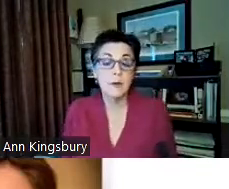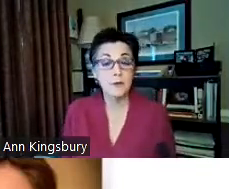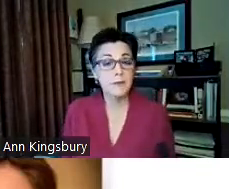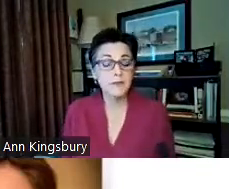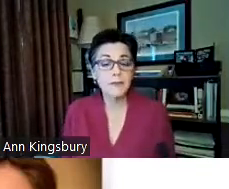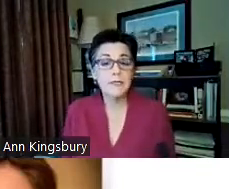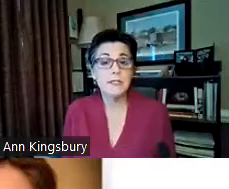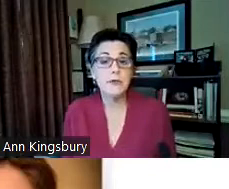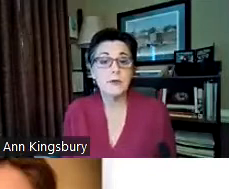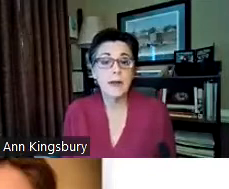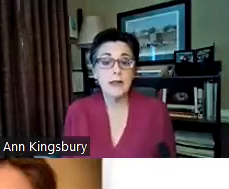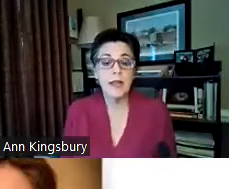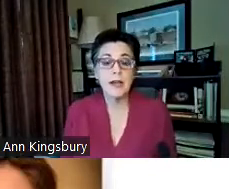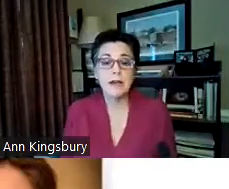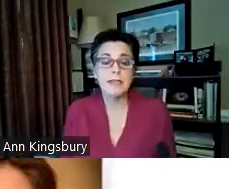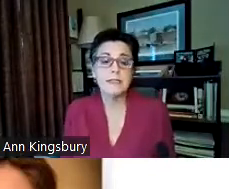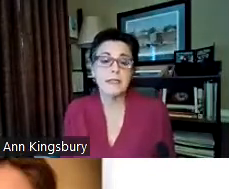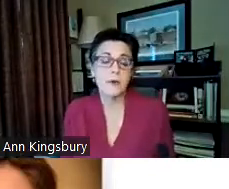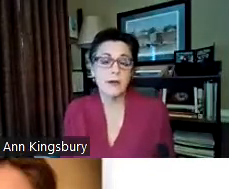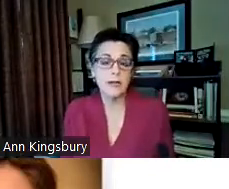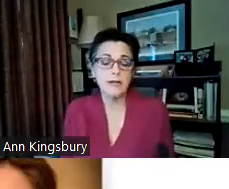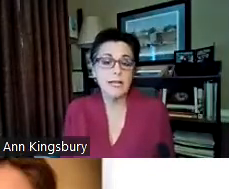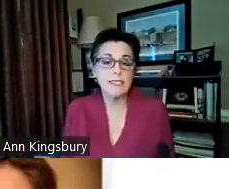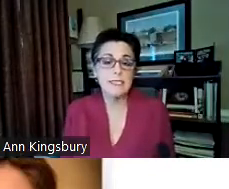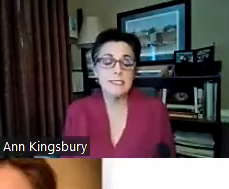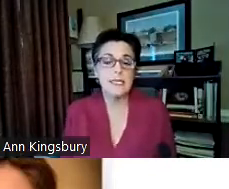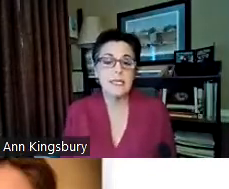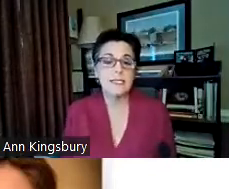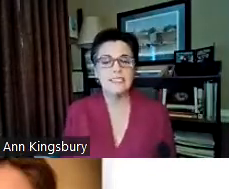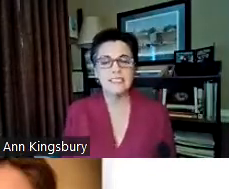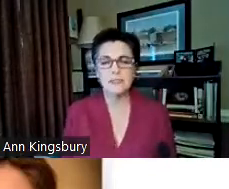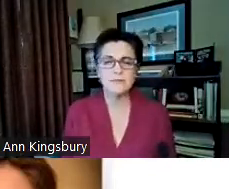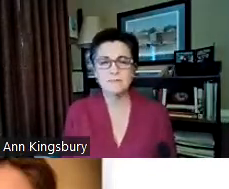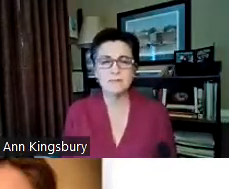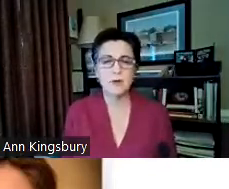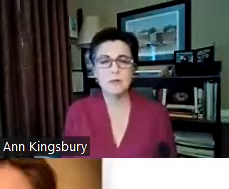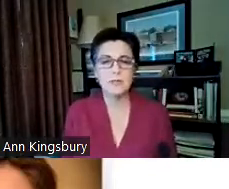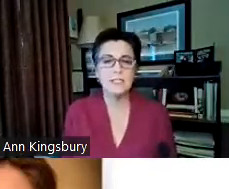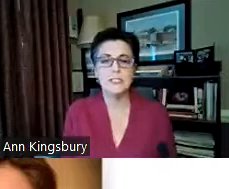white woman with short brown hair. And today I'm wearing red glasses and sort of purple ish